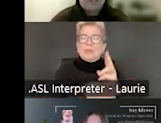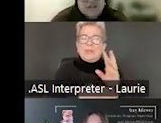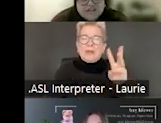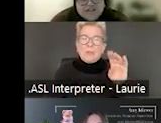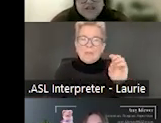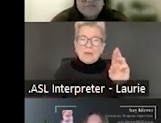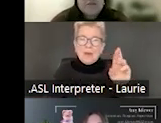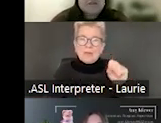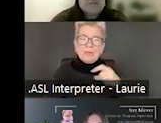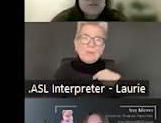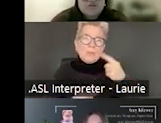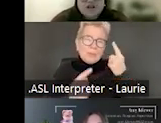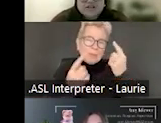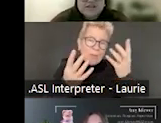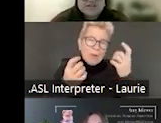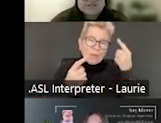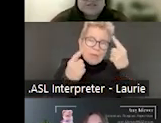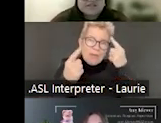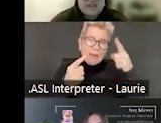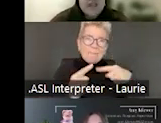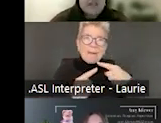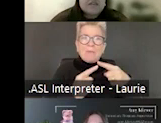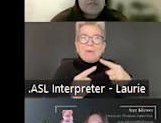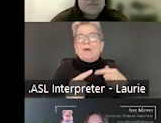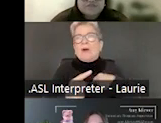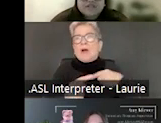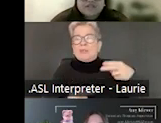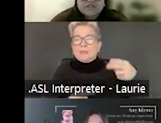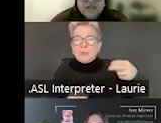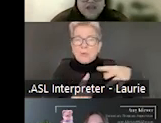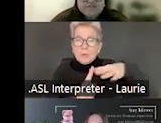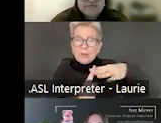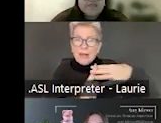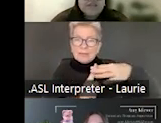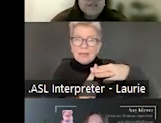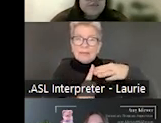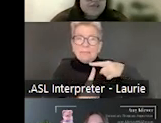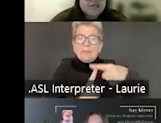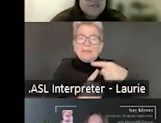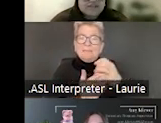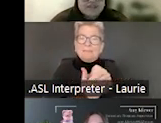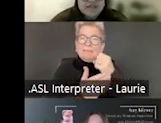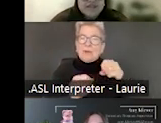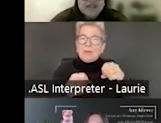critically about historical context and the opportunities we have to get curious